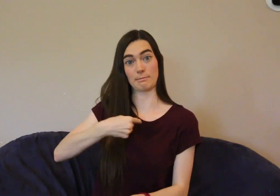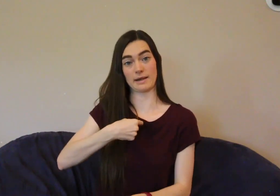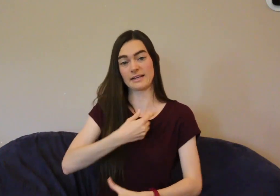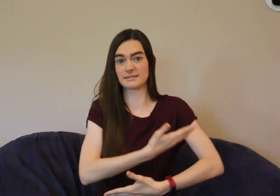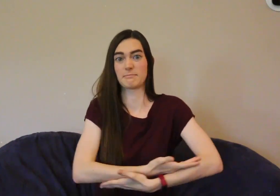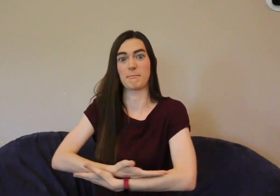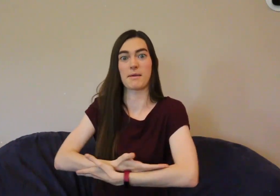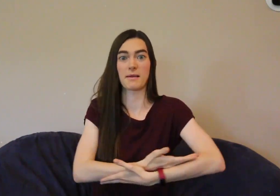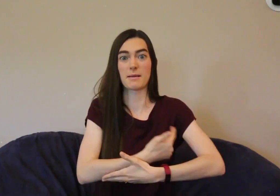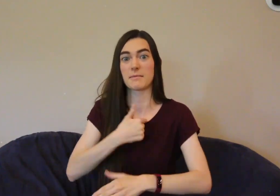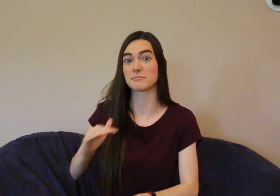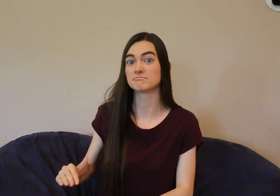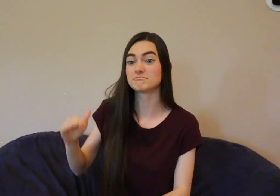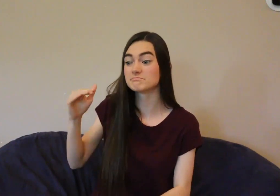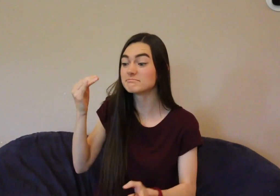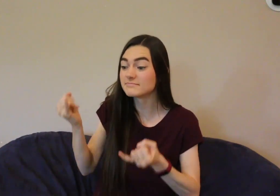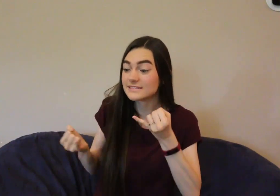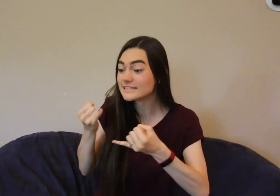Then they started teaching me as a baby.